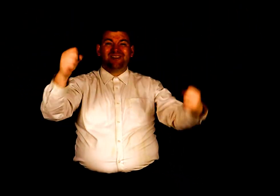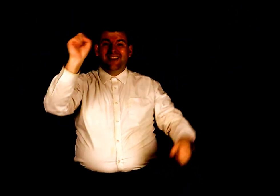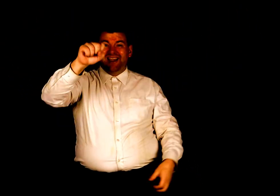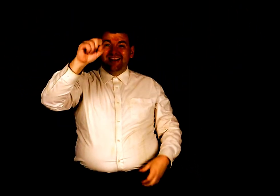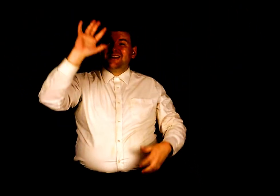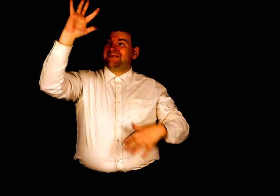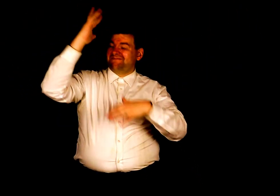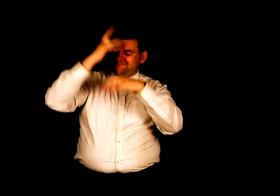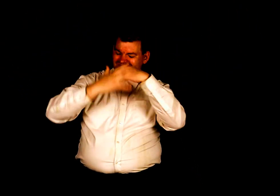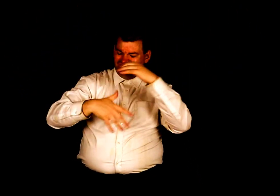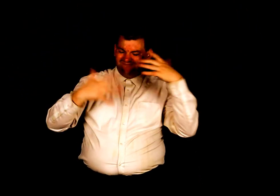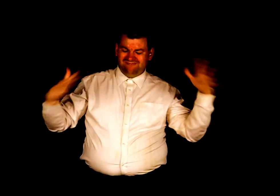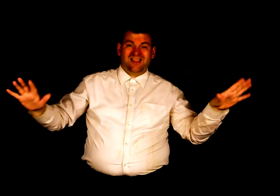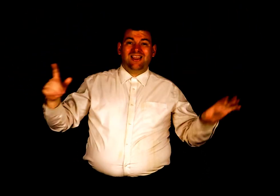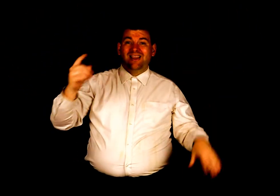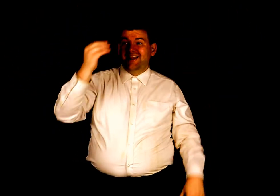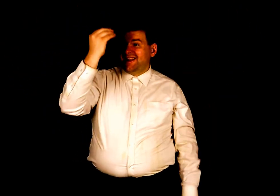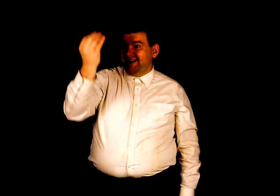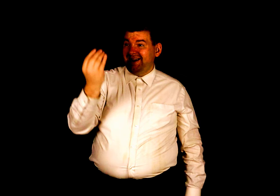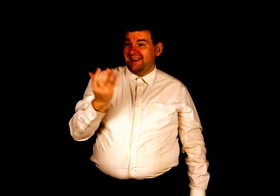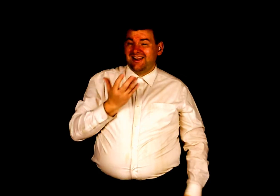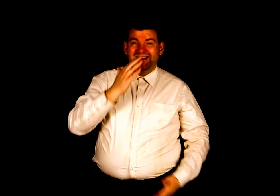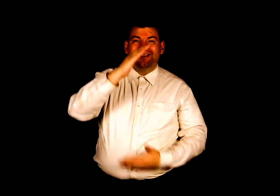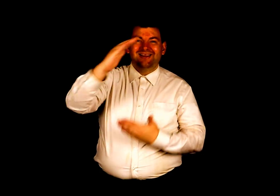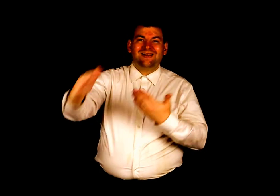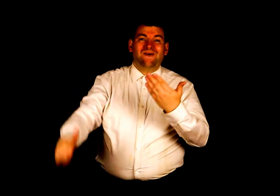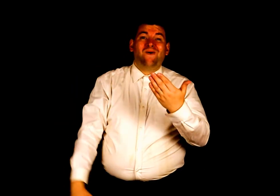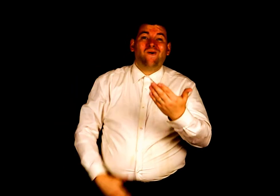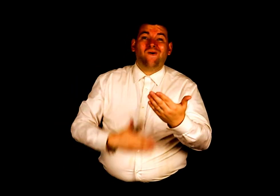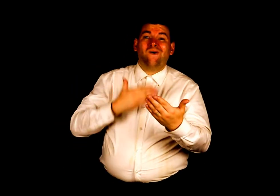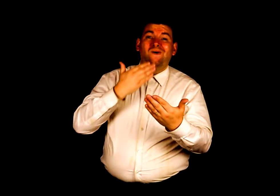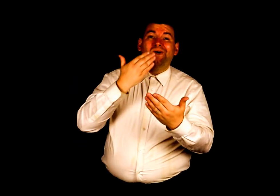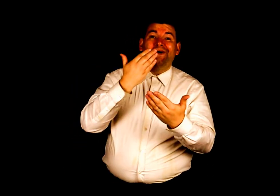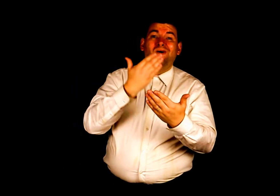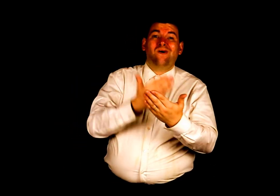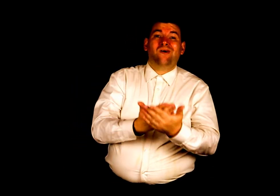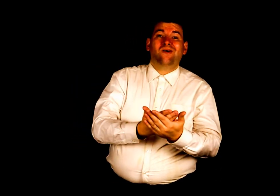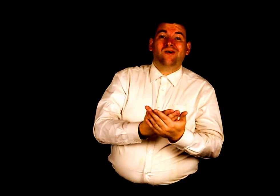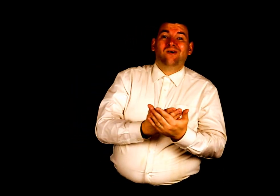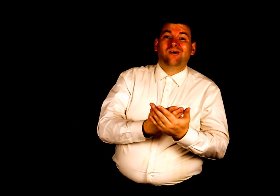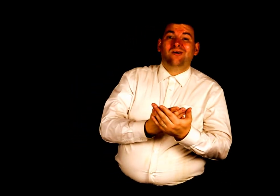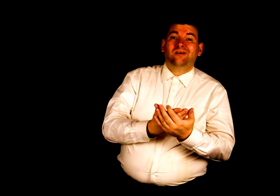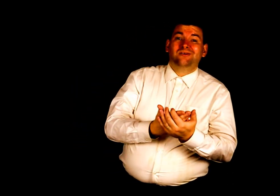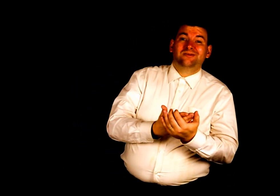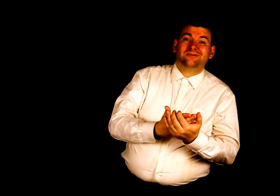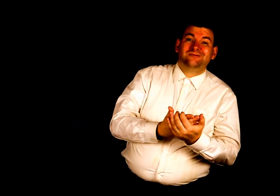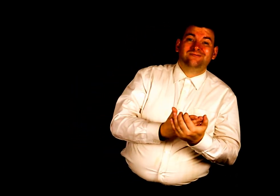yes His blood says it all.